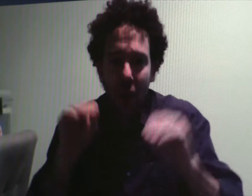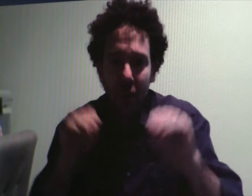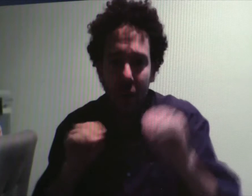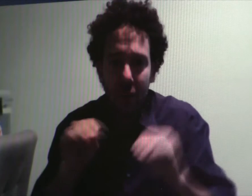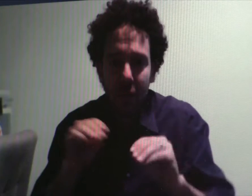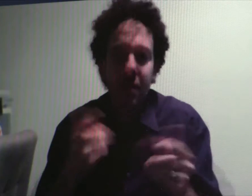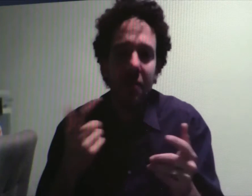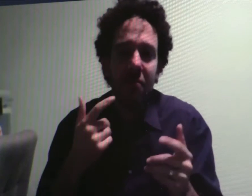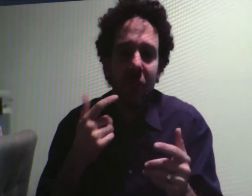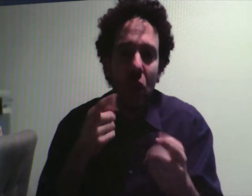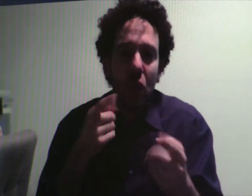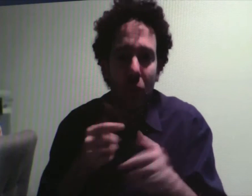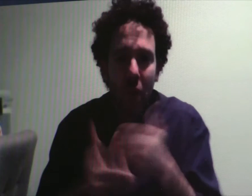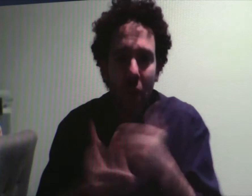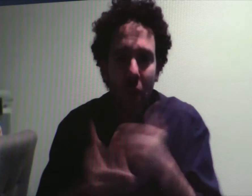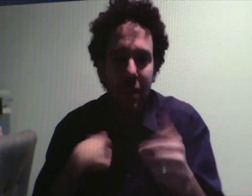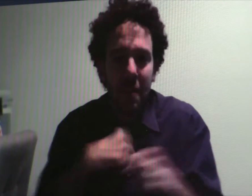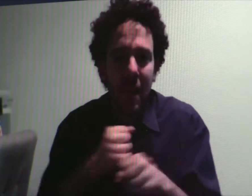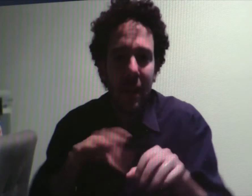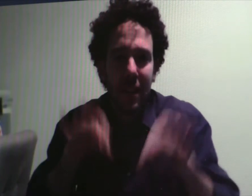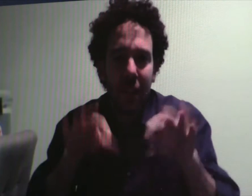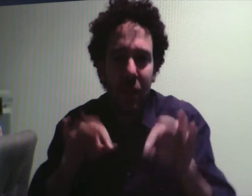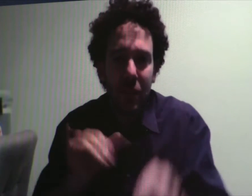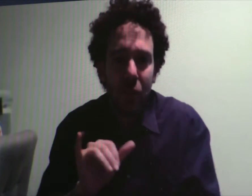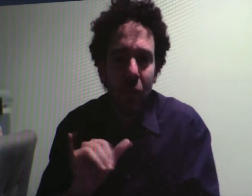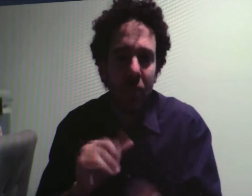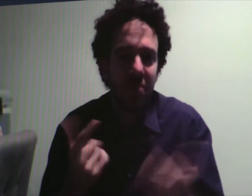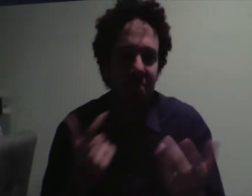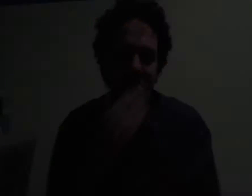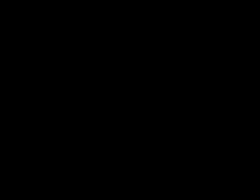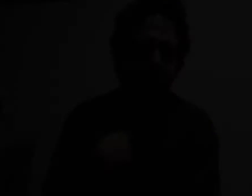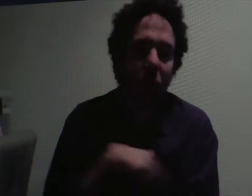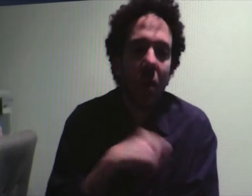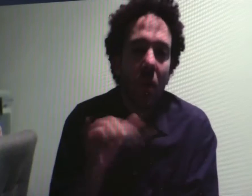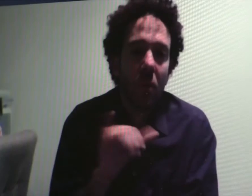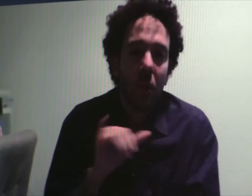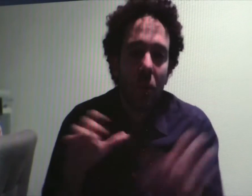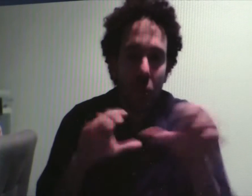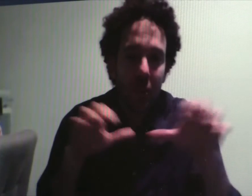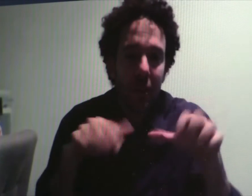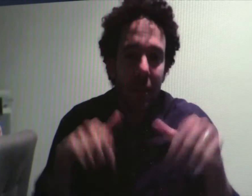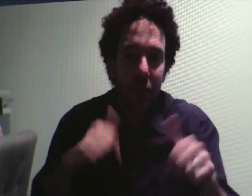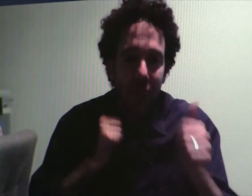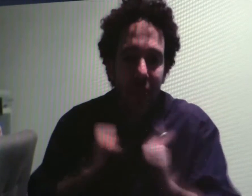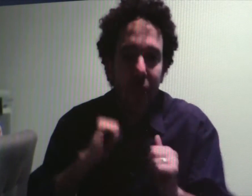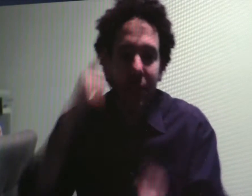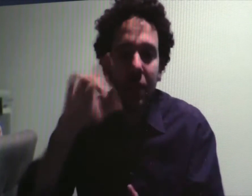and how to incorporate all of it. And it's during this process that we usually have our discoveries. We at Deaf West have been doing theatre